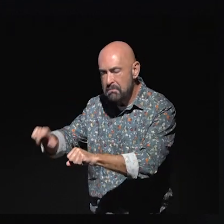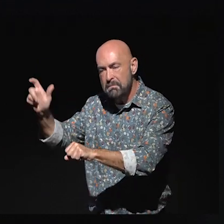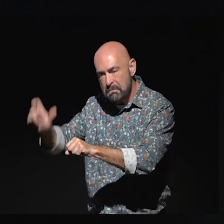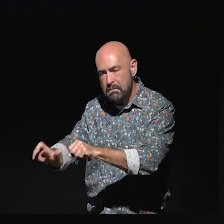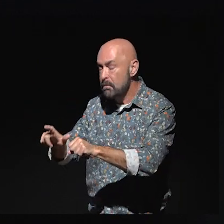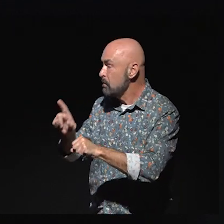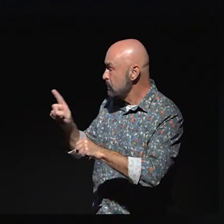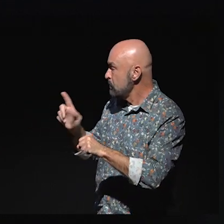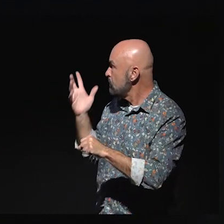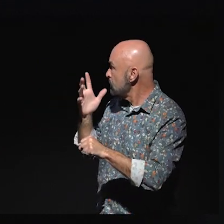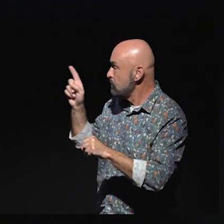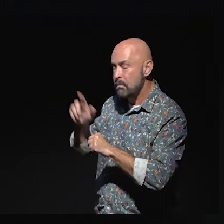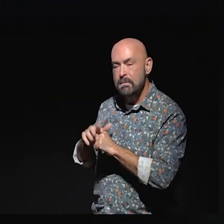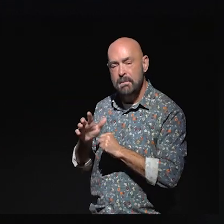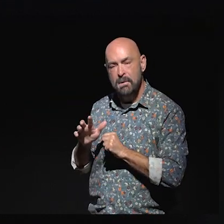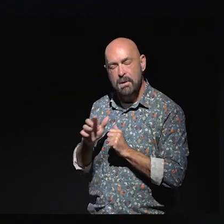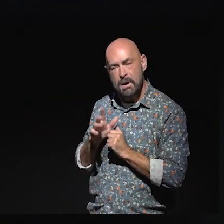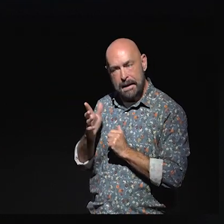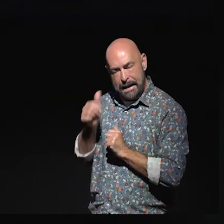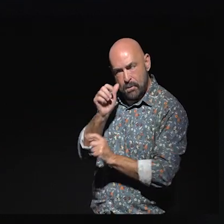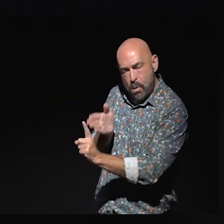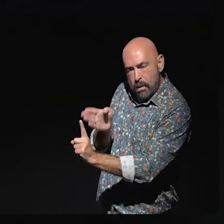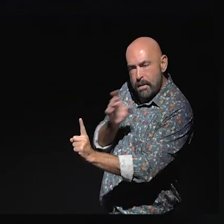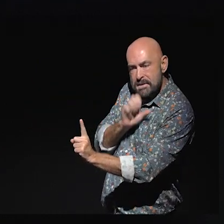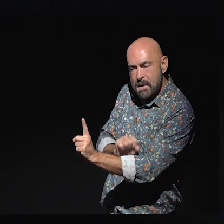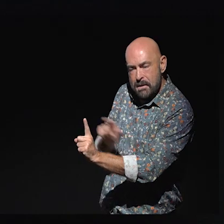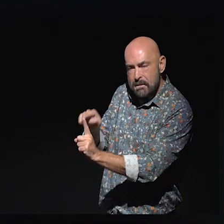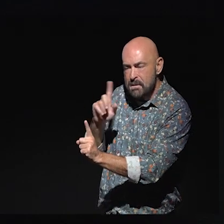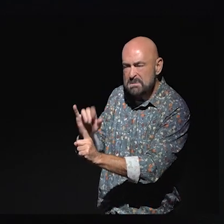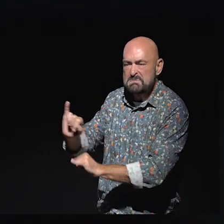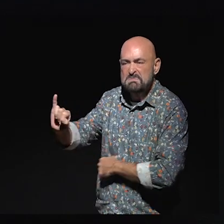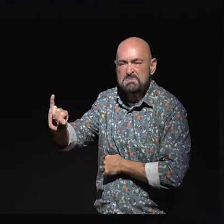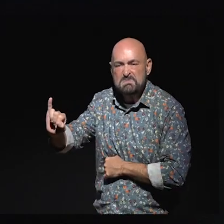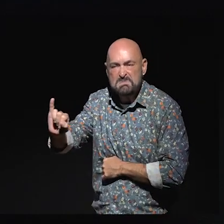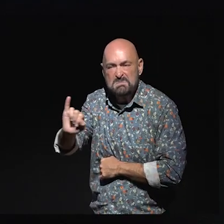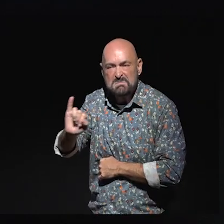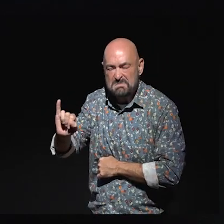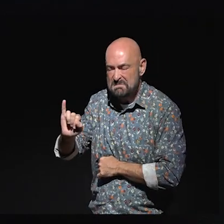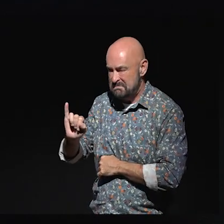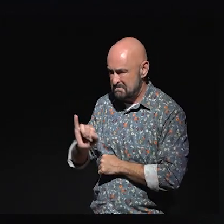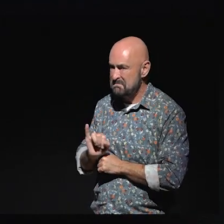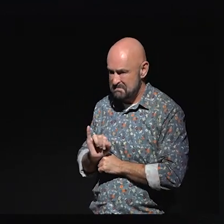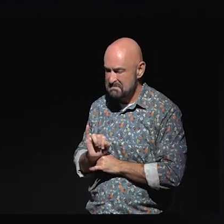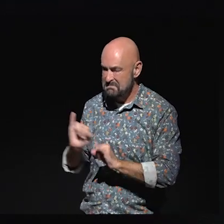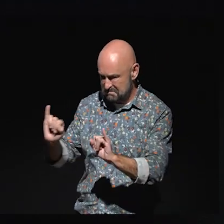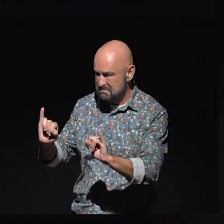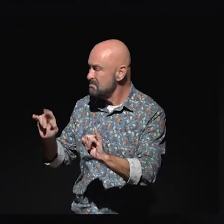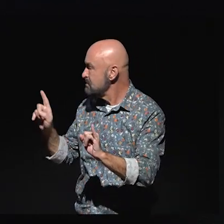Stendhal himself knew him and said he is truly awful. And he is, of course,